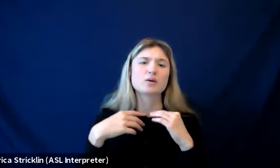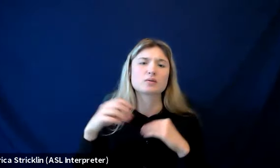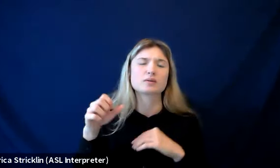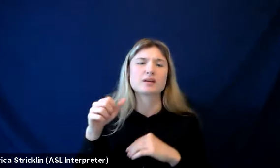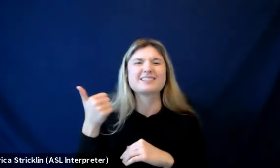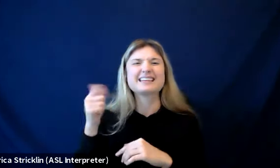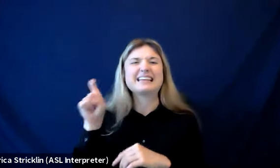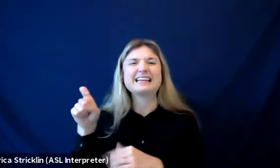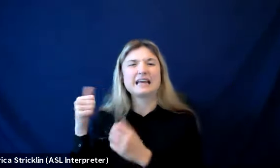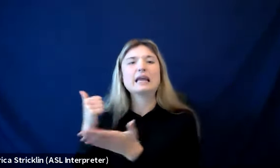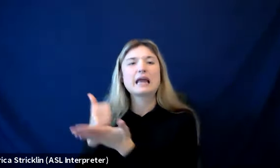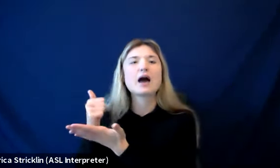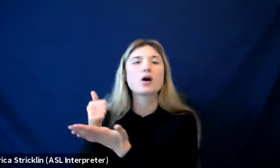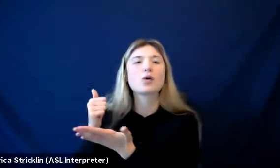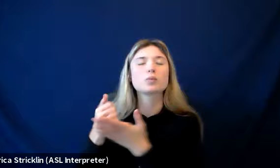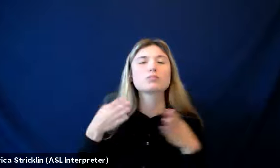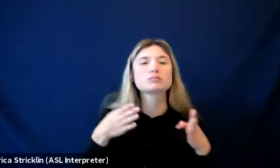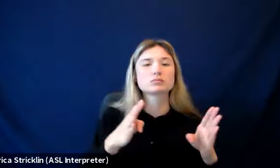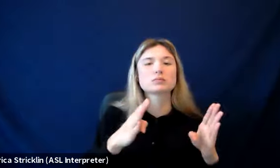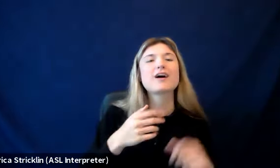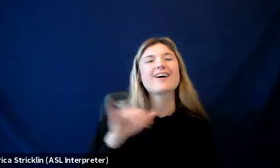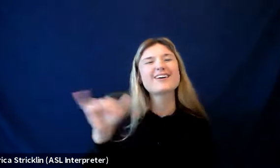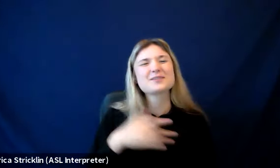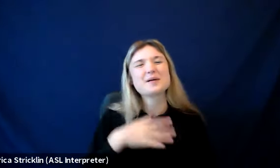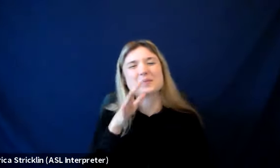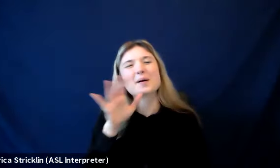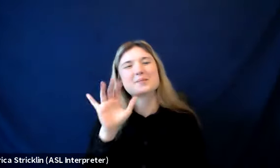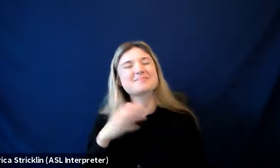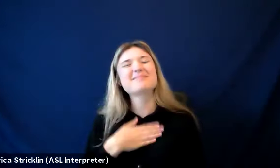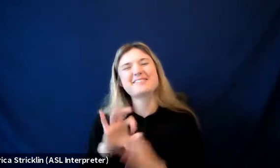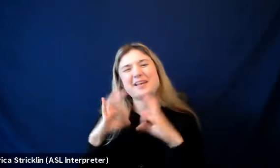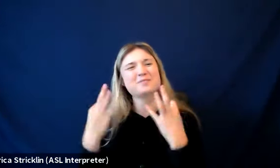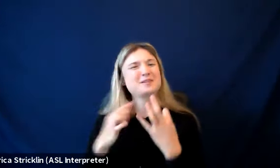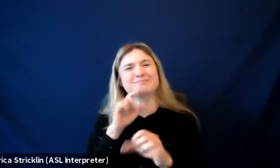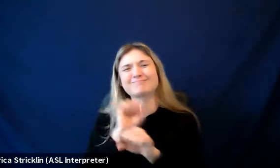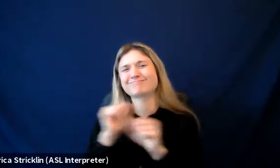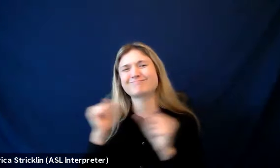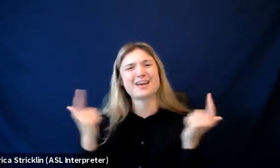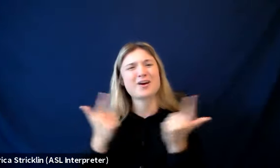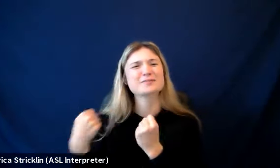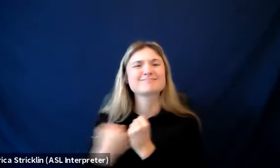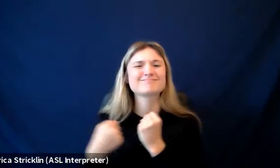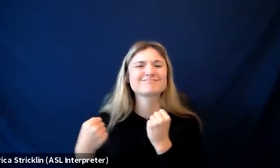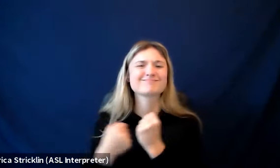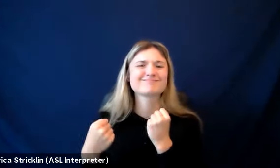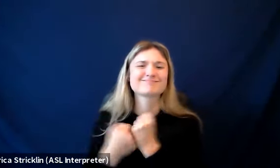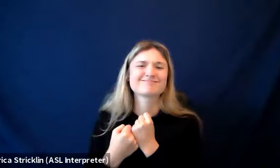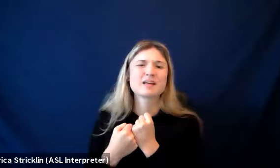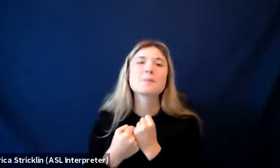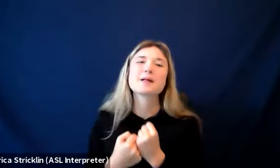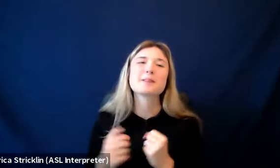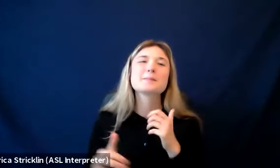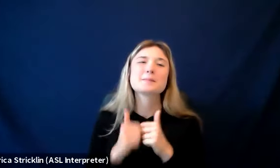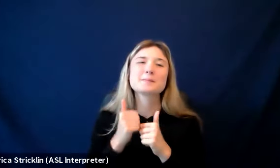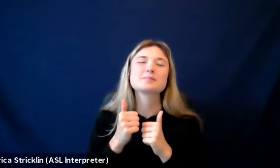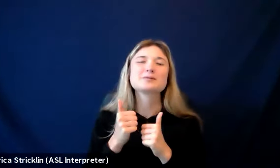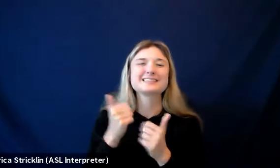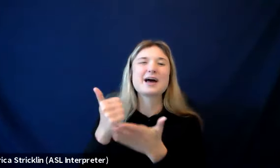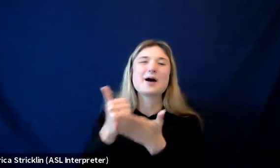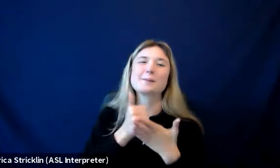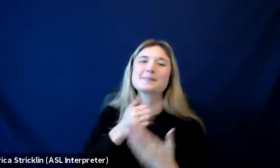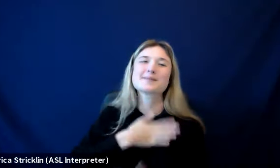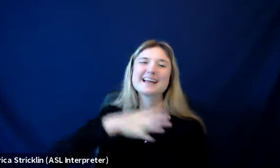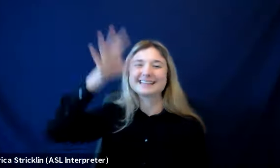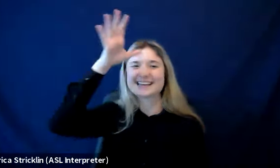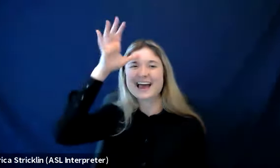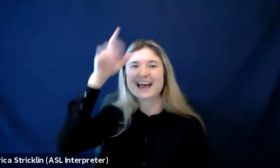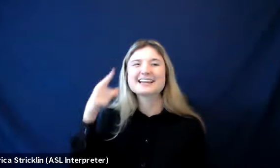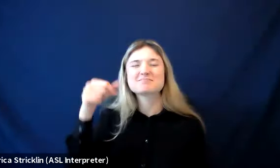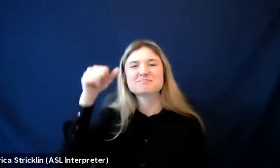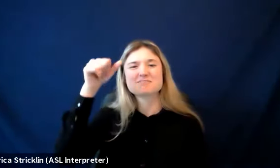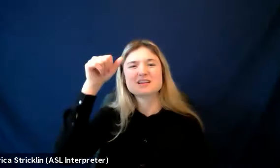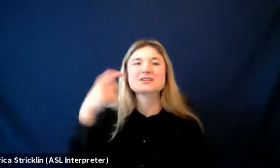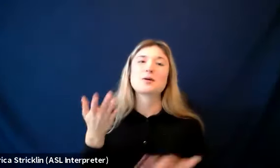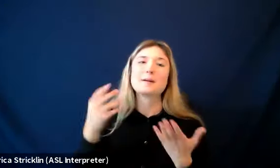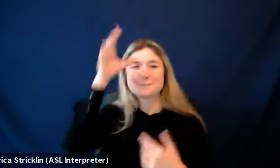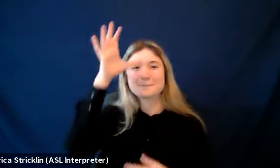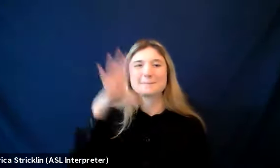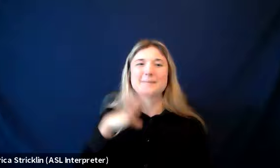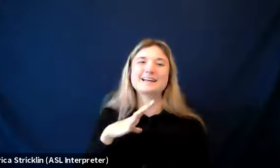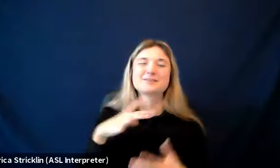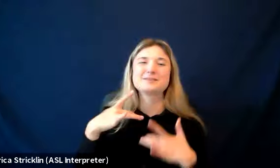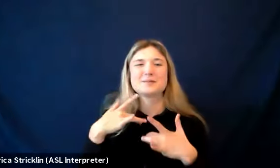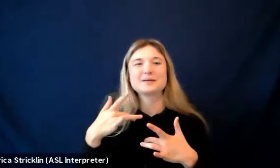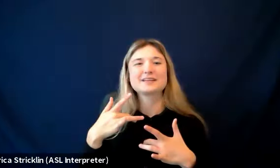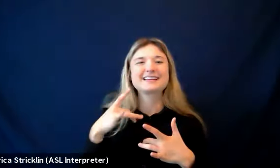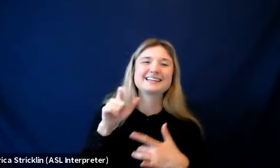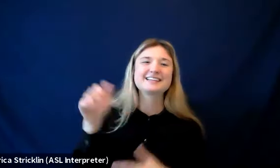And also my mom, my, My family so I would say to them main person that helped me along the way it was my dad because as a man who's supposed to know how to do things for yourself and others.